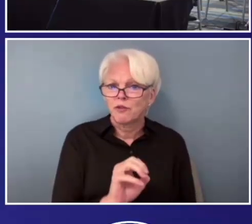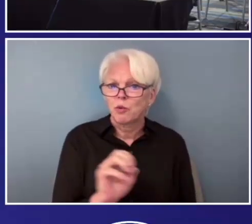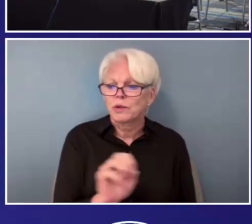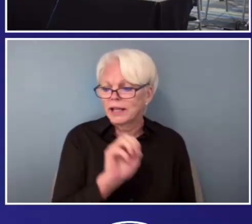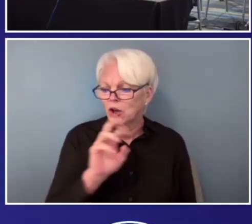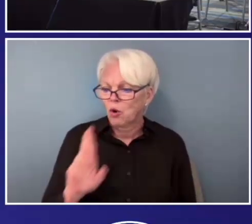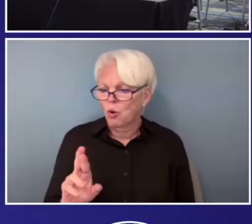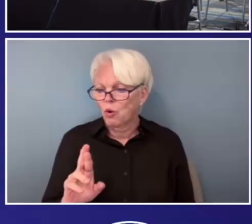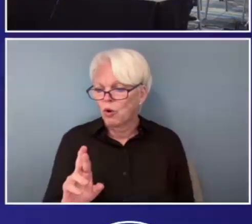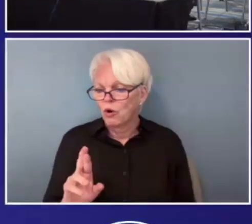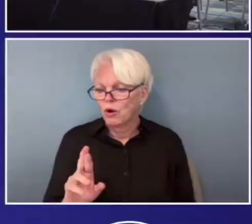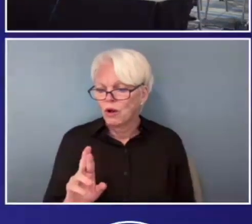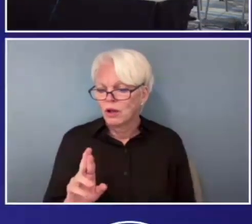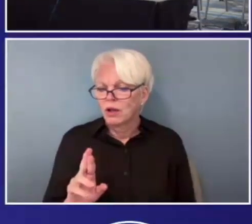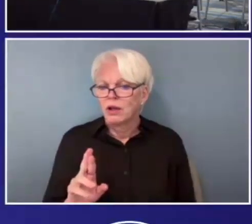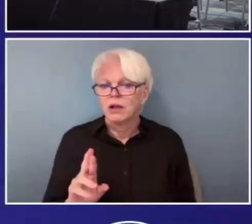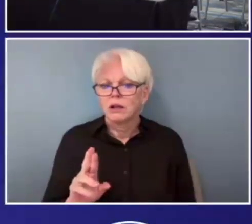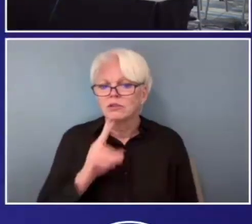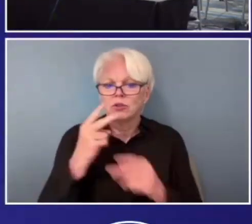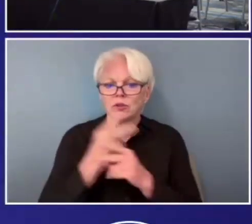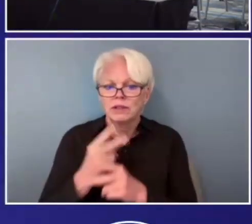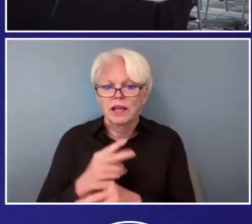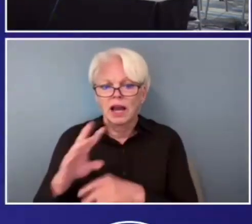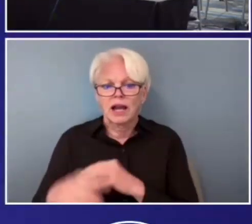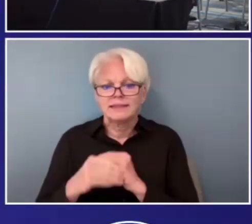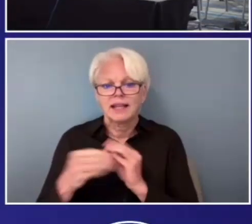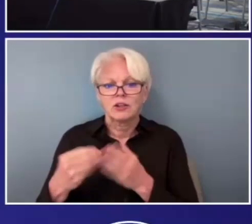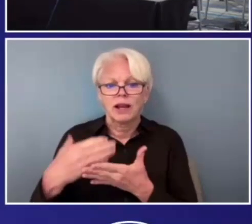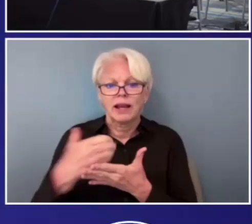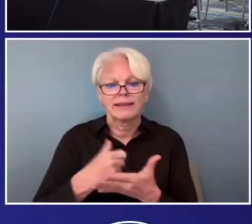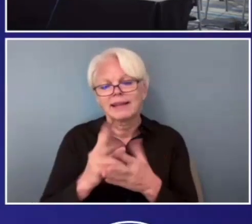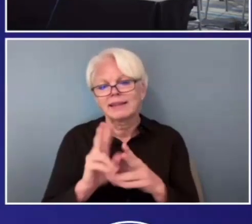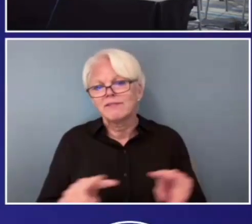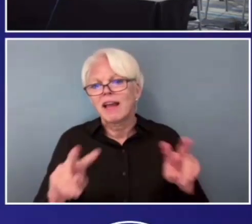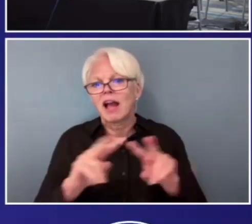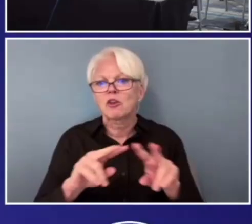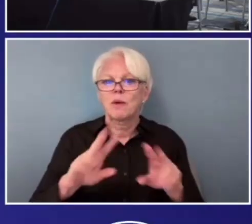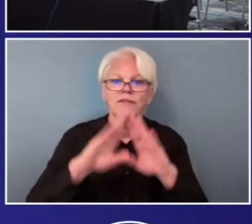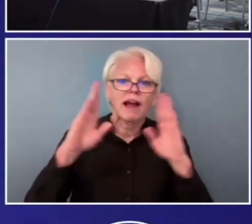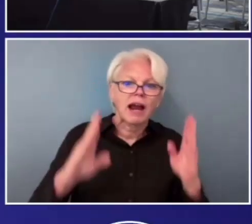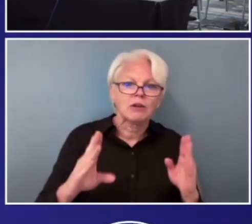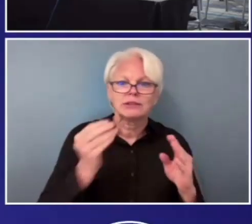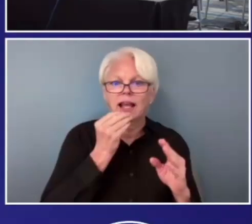an imputation of additional income, like the value of housing or food allowances that military personnel get?